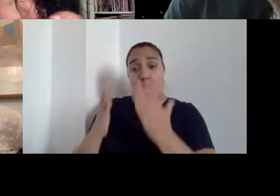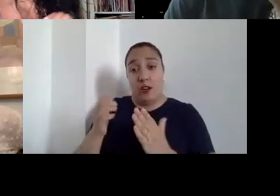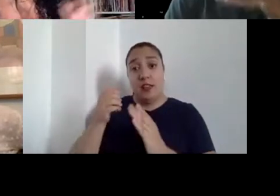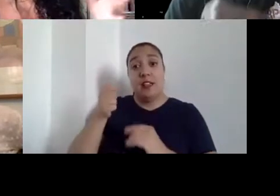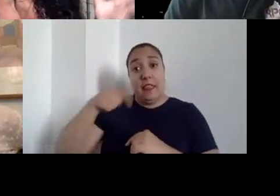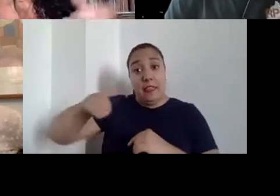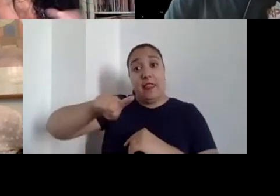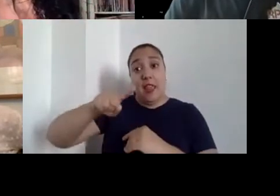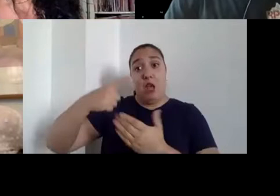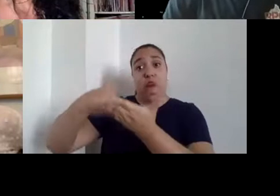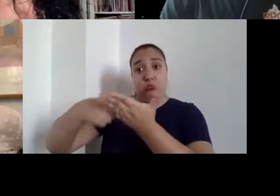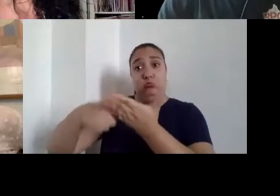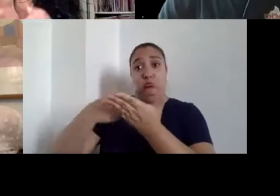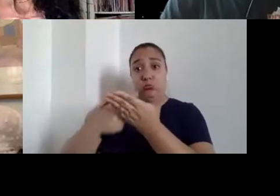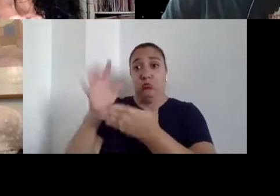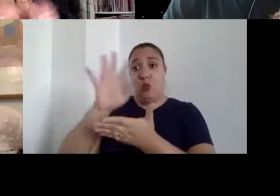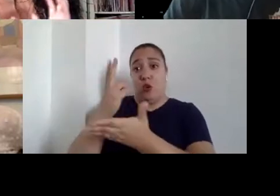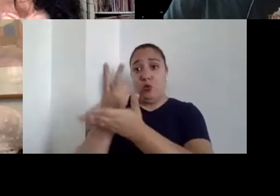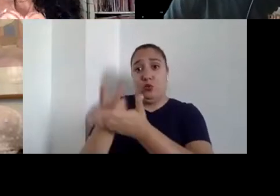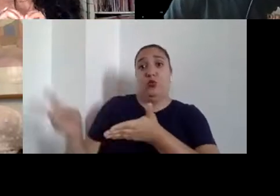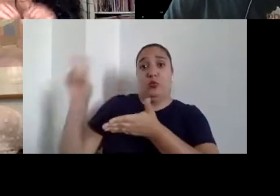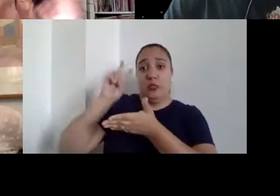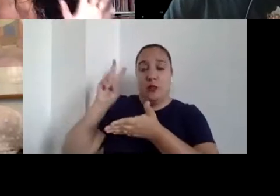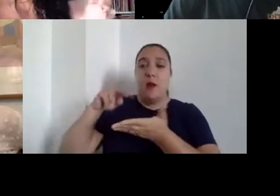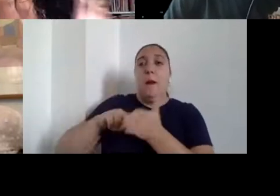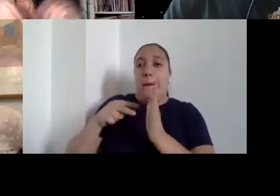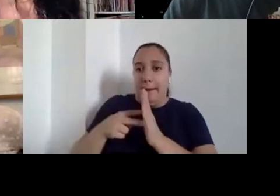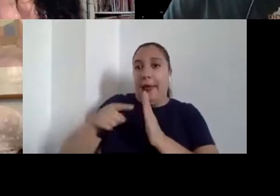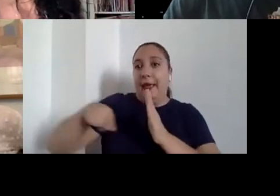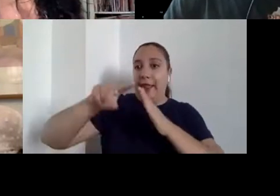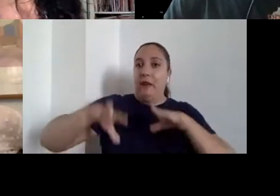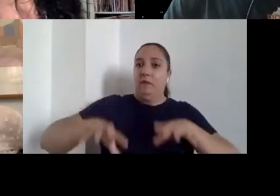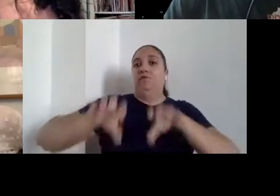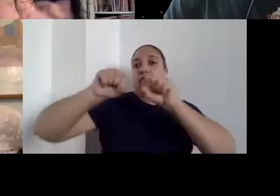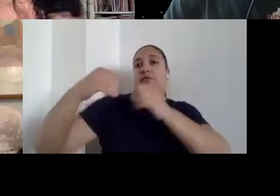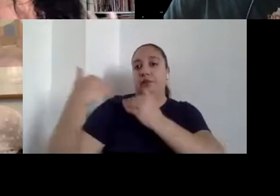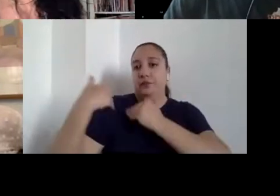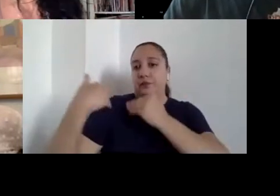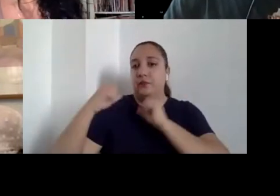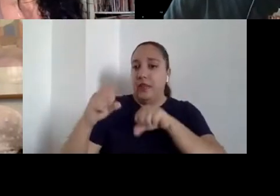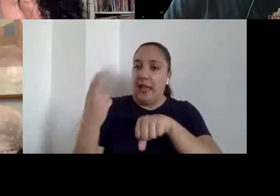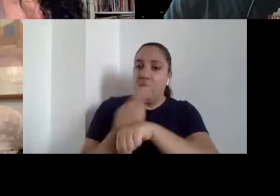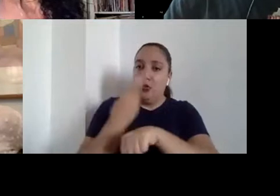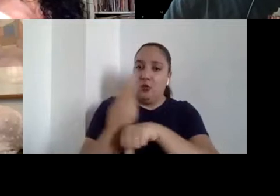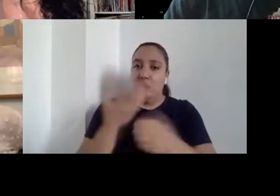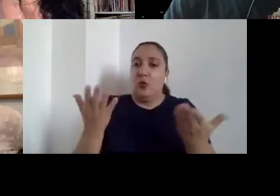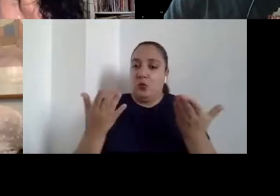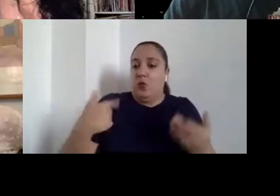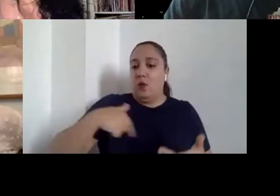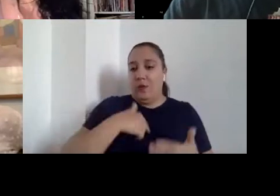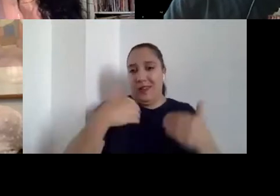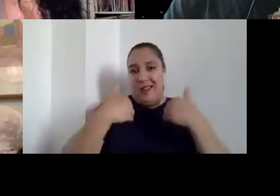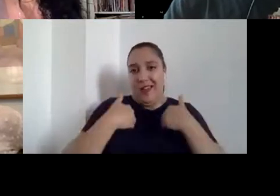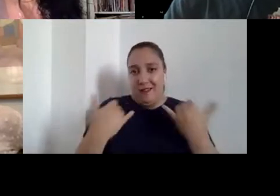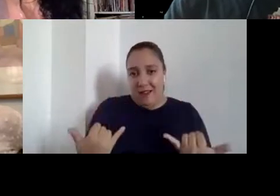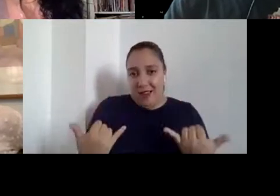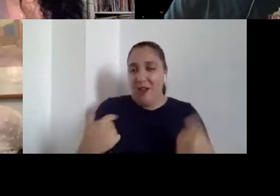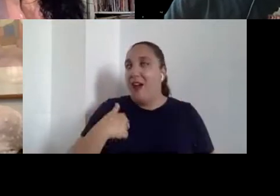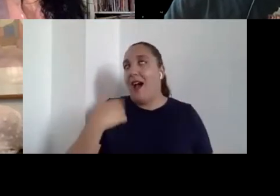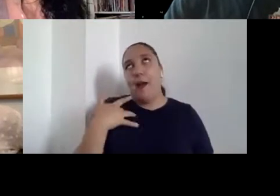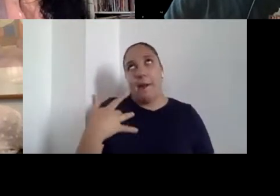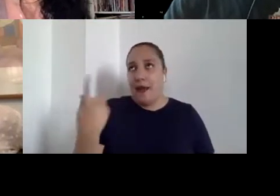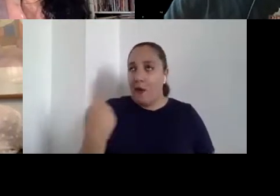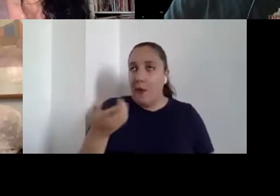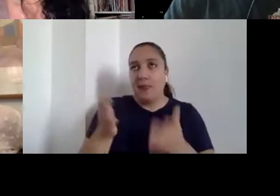bit of autonomy in using what we have and so, yeah. I ask a lot of why questions, why are we doing this.